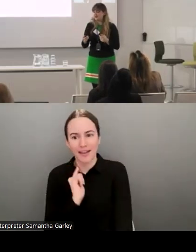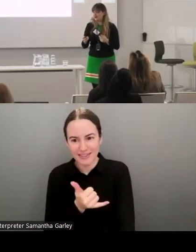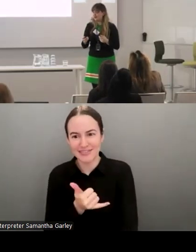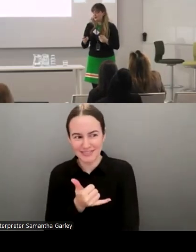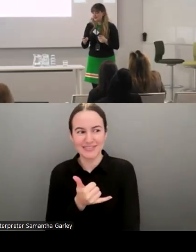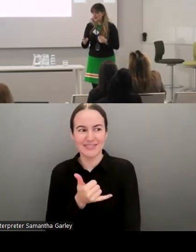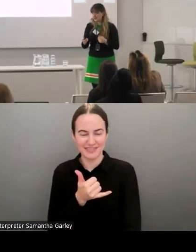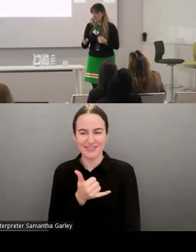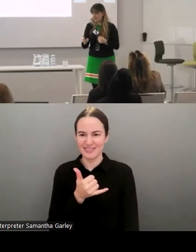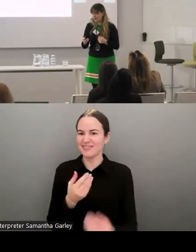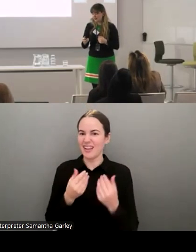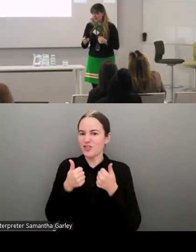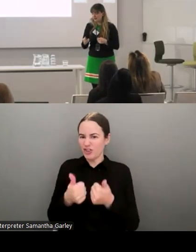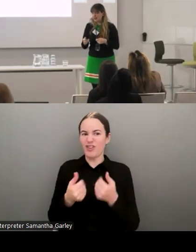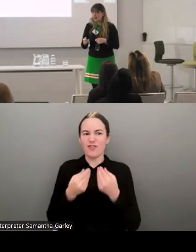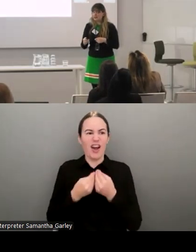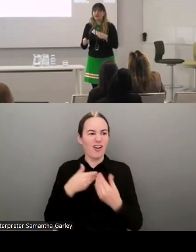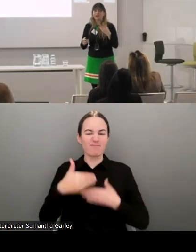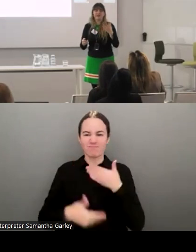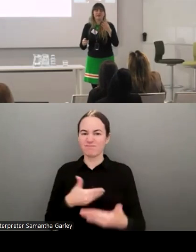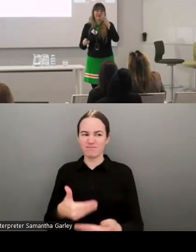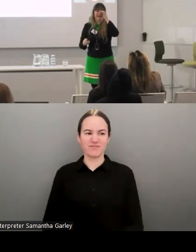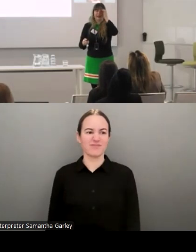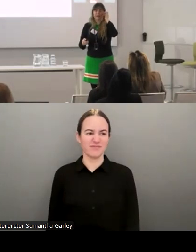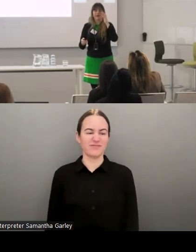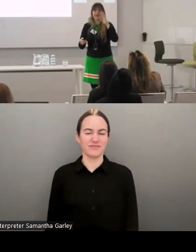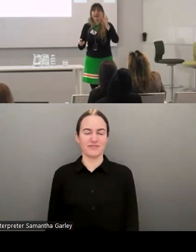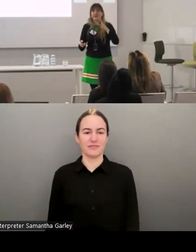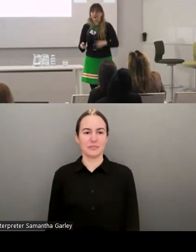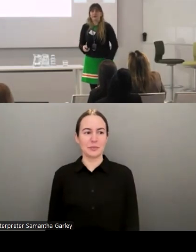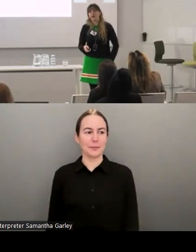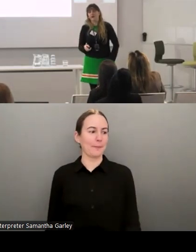of doing this that could be interesting. So just then I of course, dived into all the,